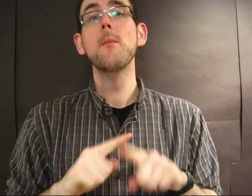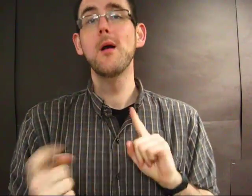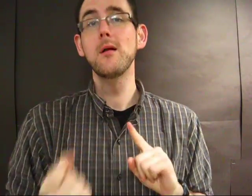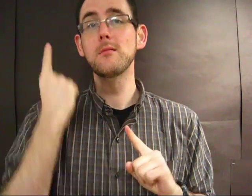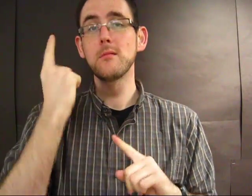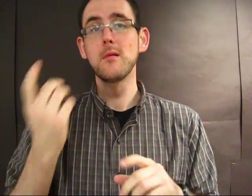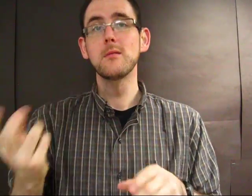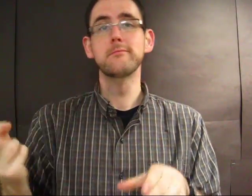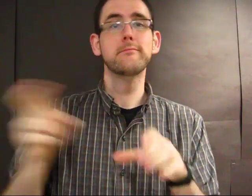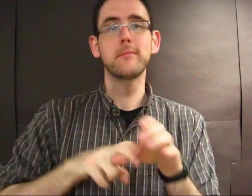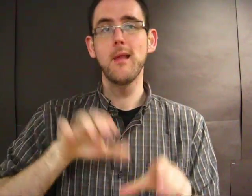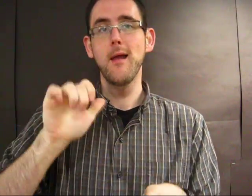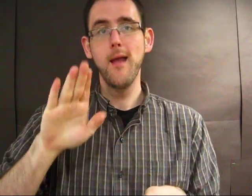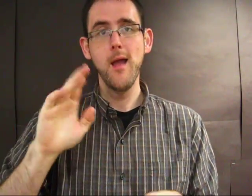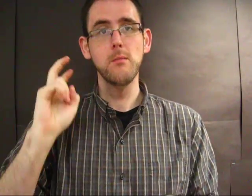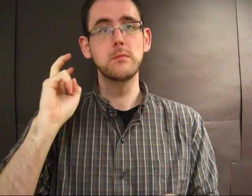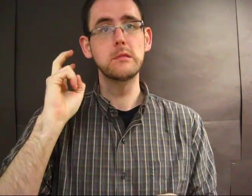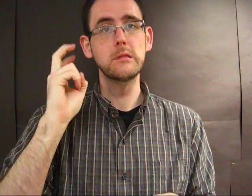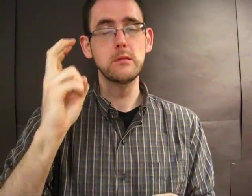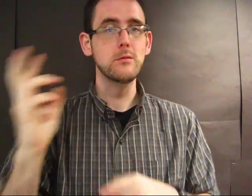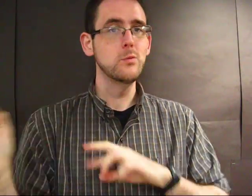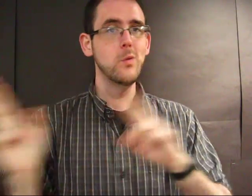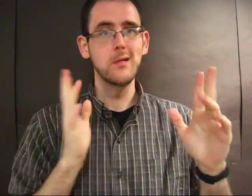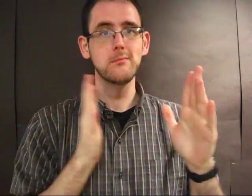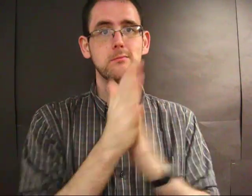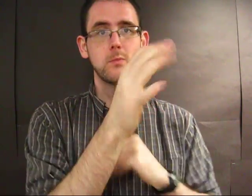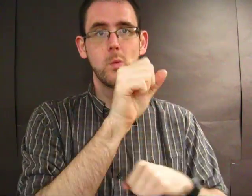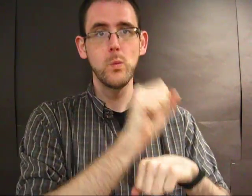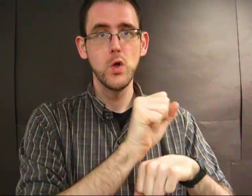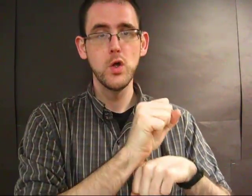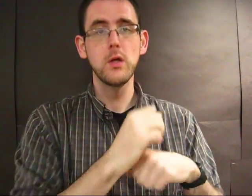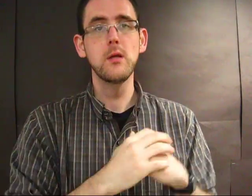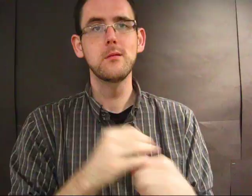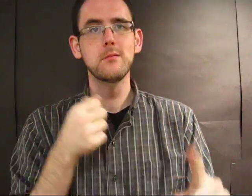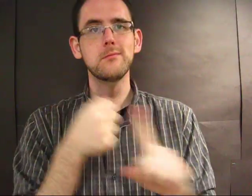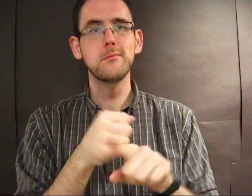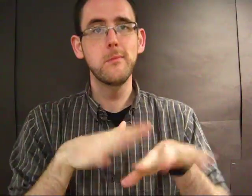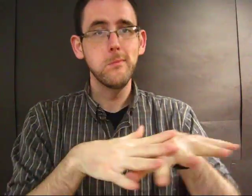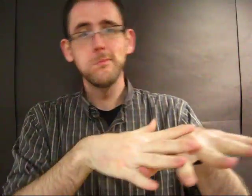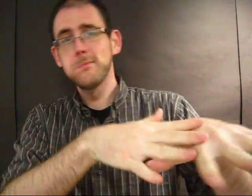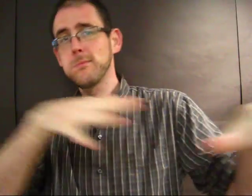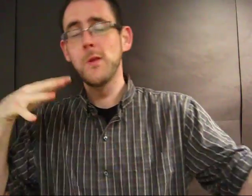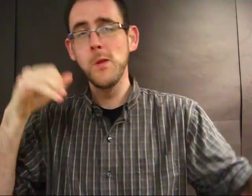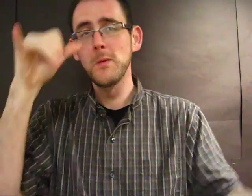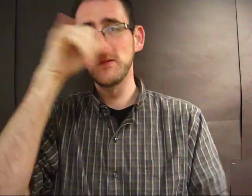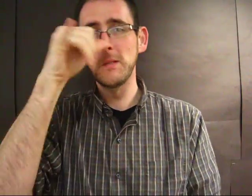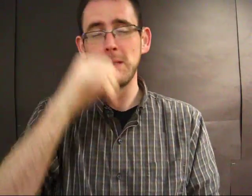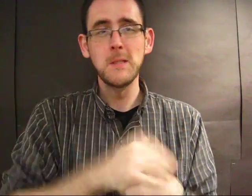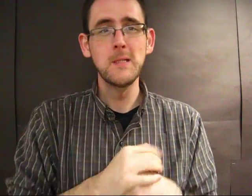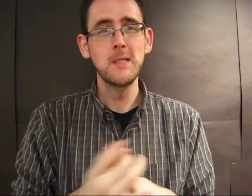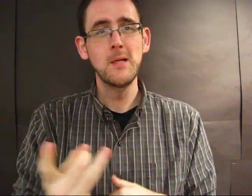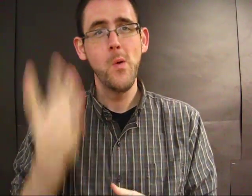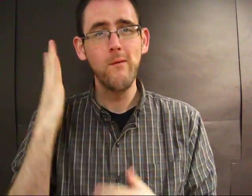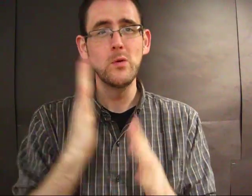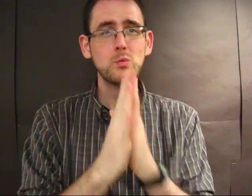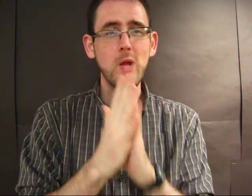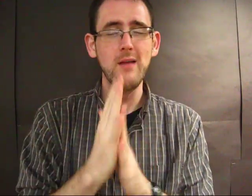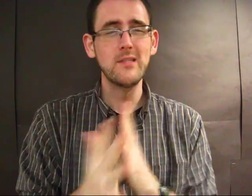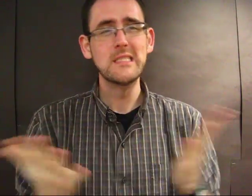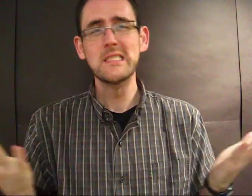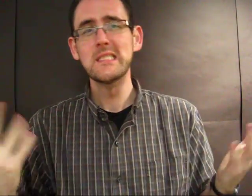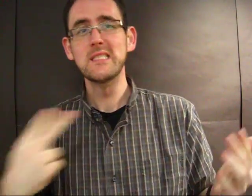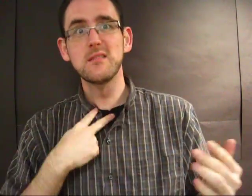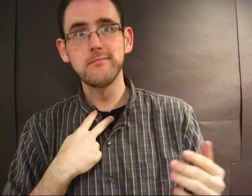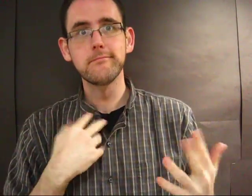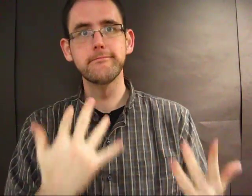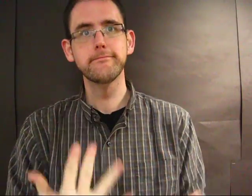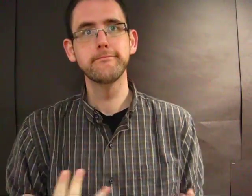But she gets into a cab one evening, to head to work, only to run into a traffic jam.